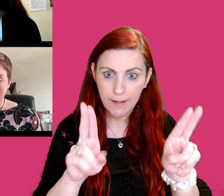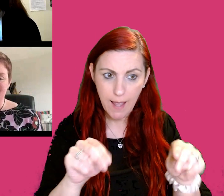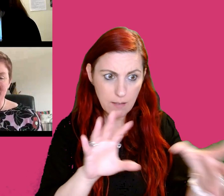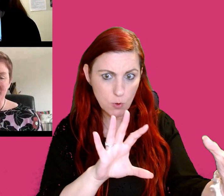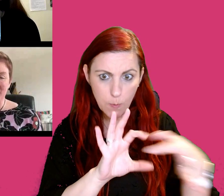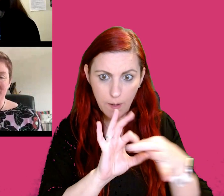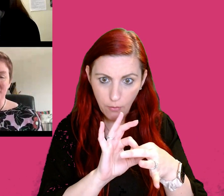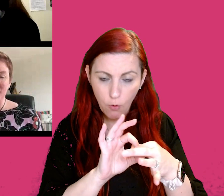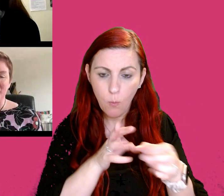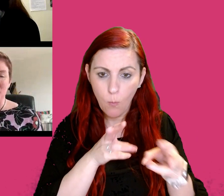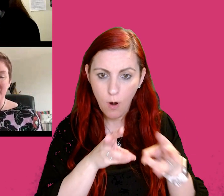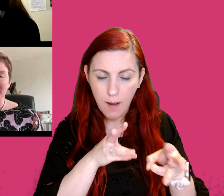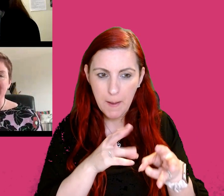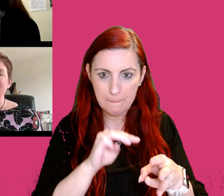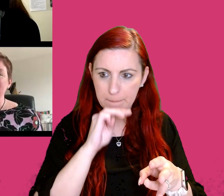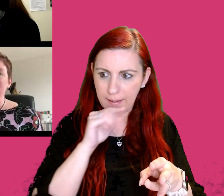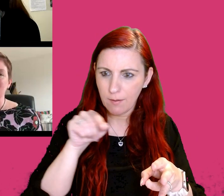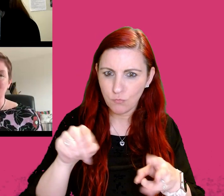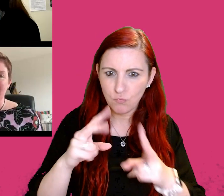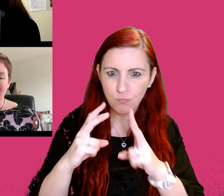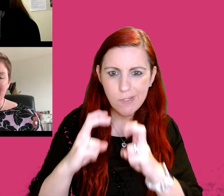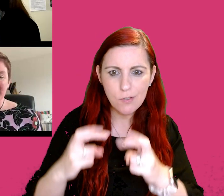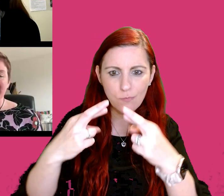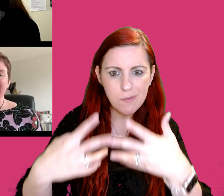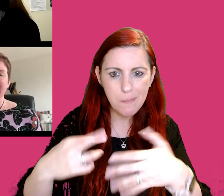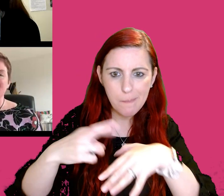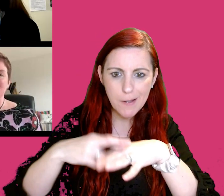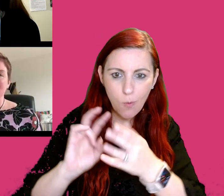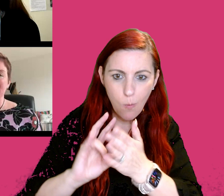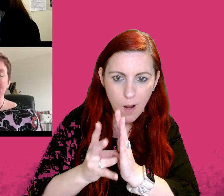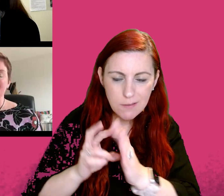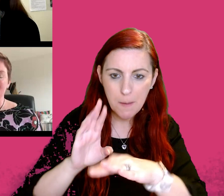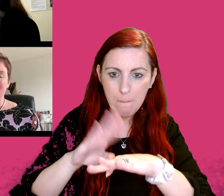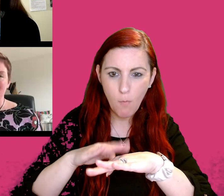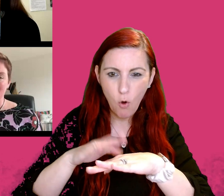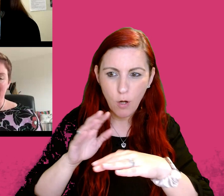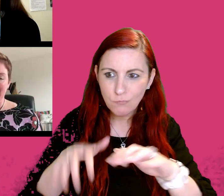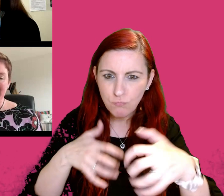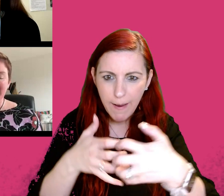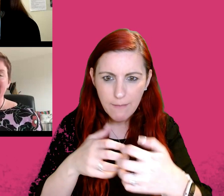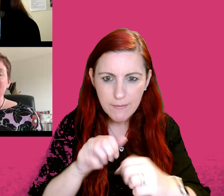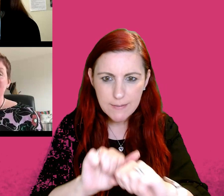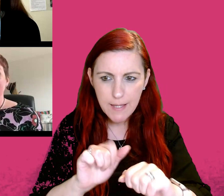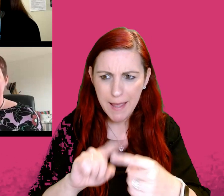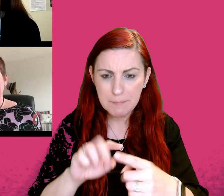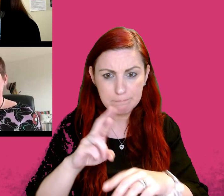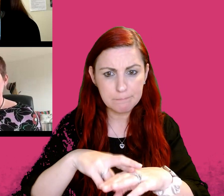make that research better quality make it more relevant and bring bigger impact my name is Claire